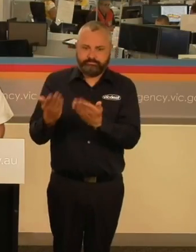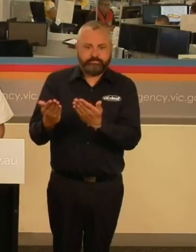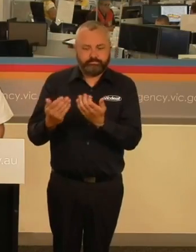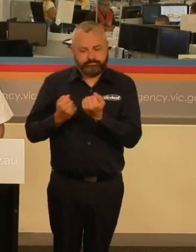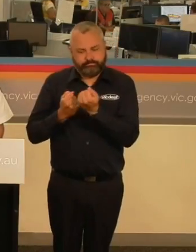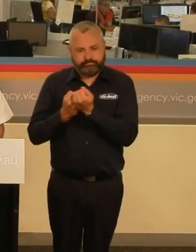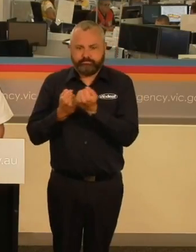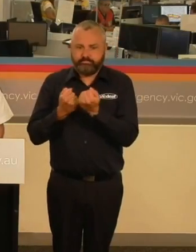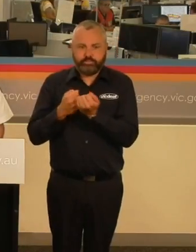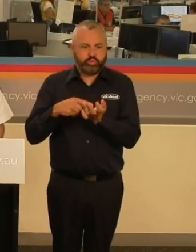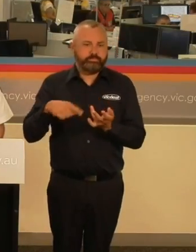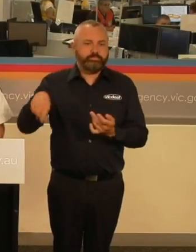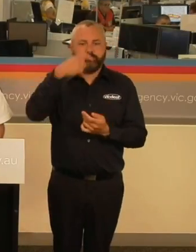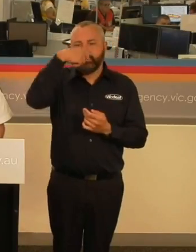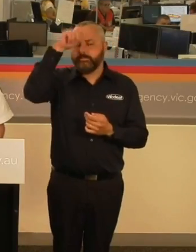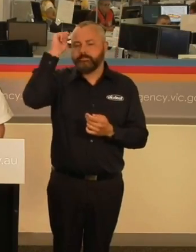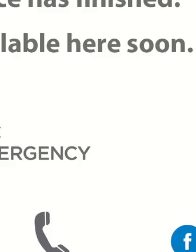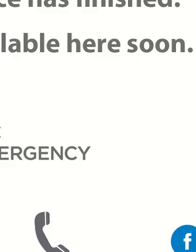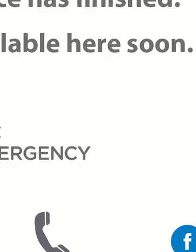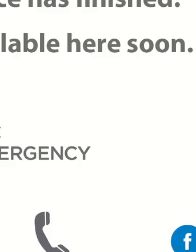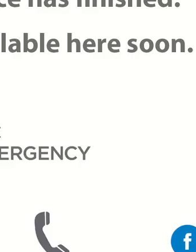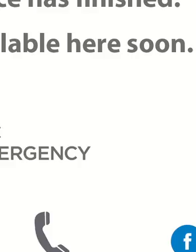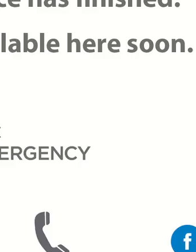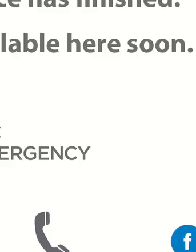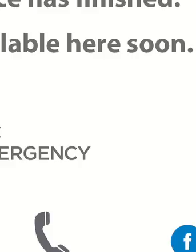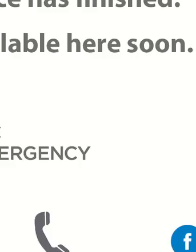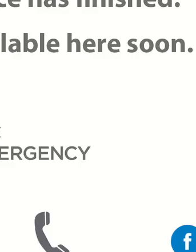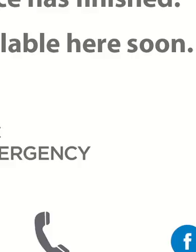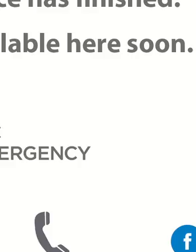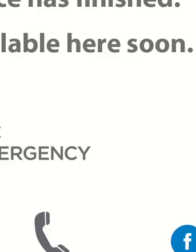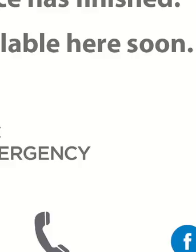supporting that the ground firefighters this afternoon.